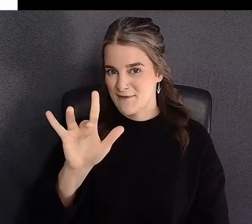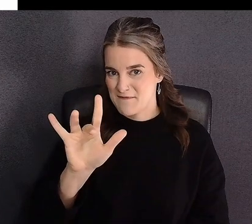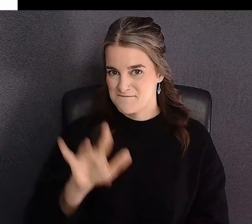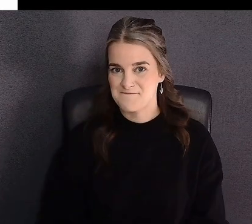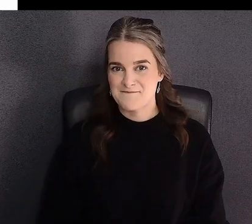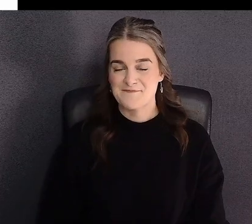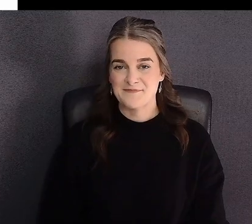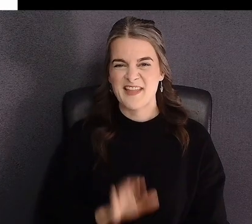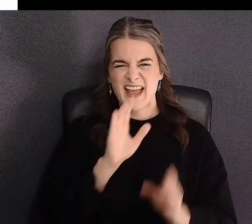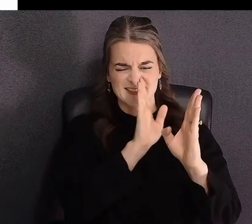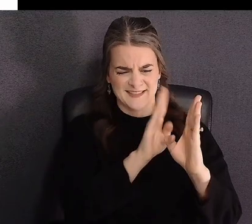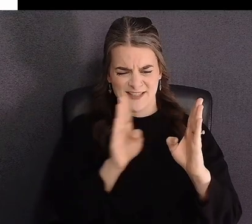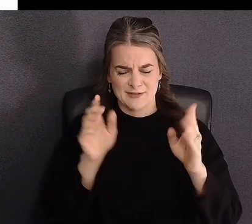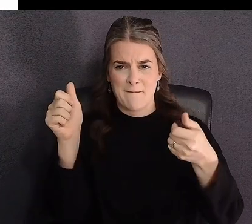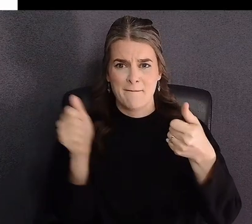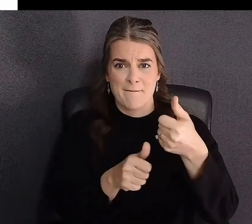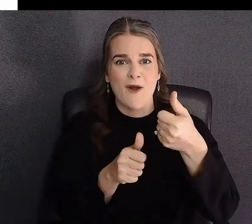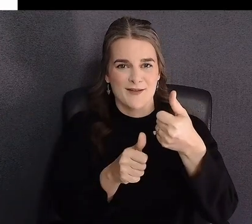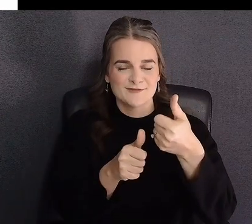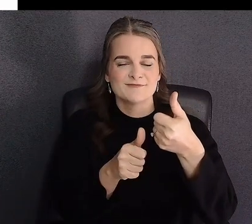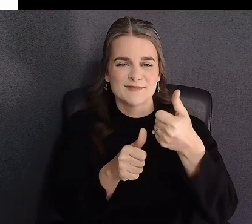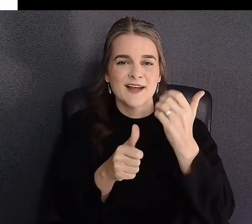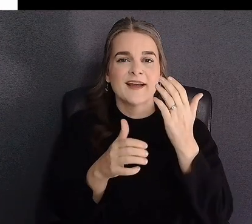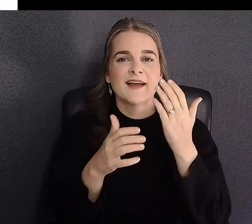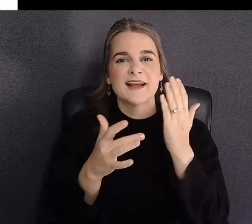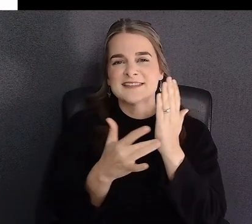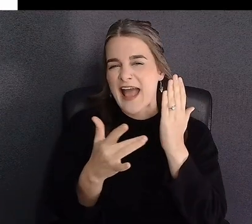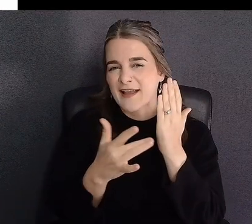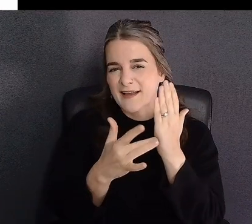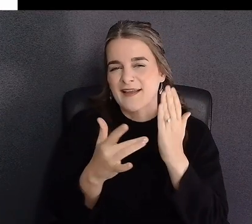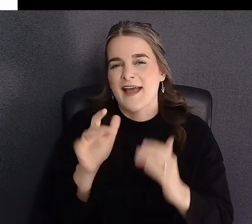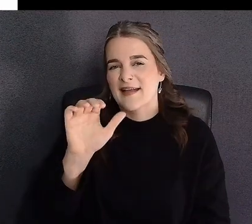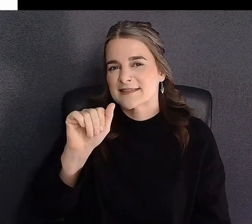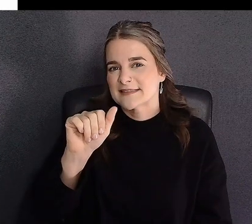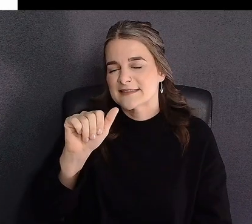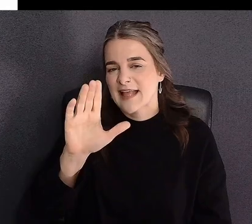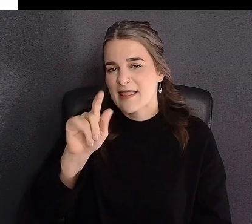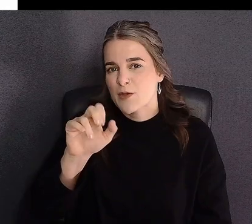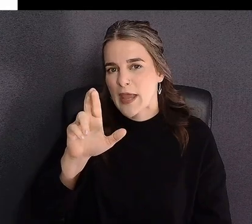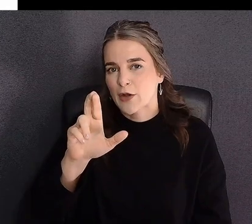This series is part of the Tech Accelerator Program.